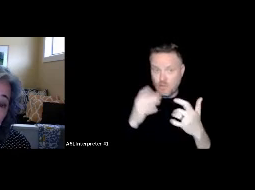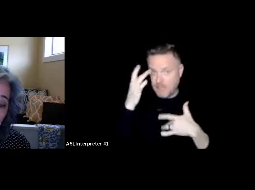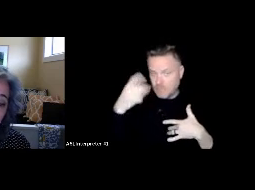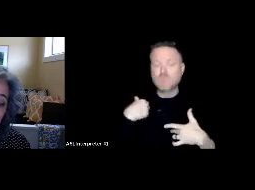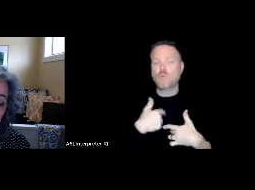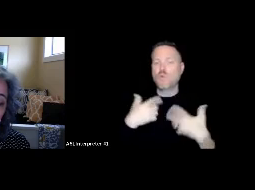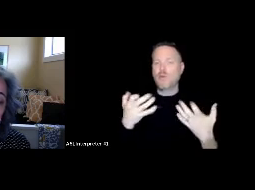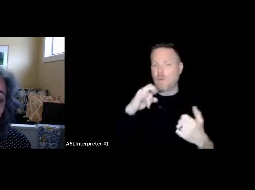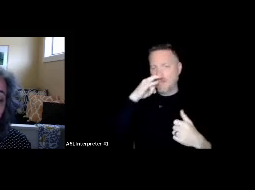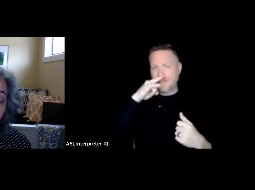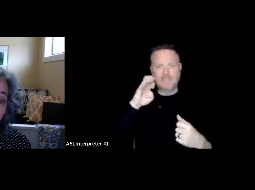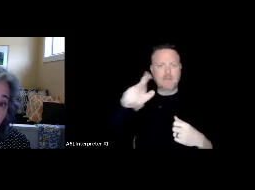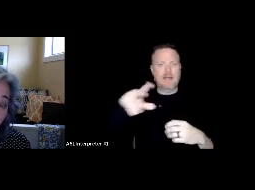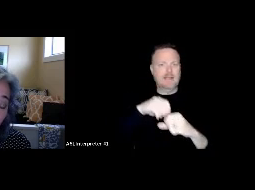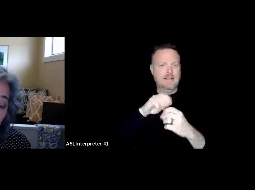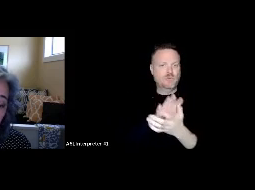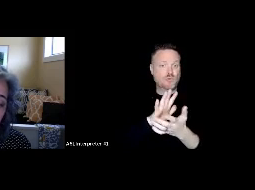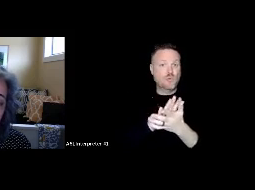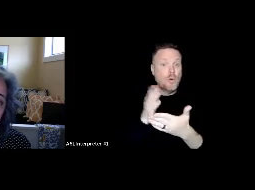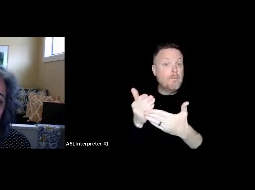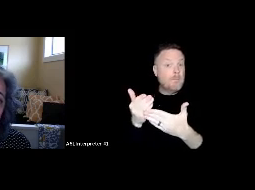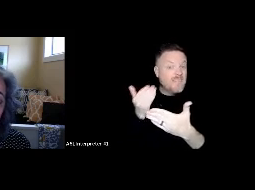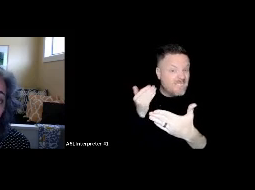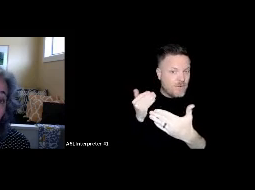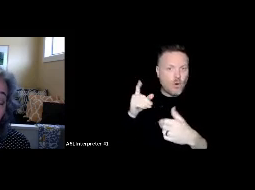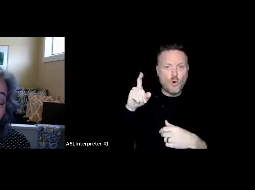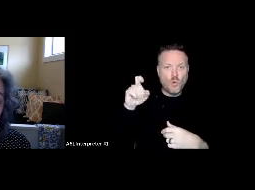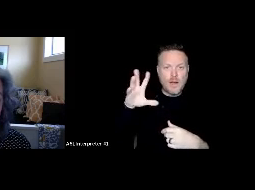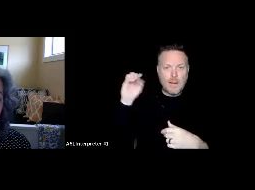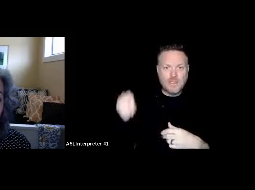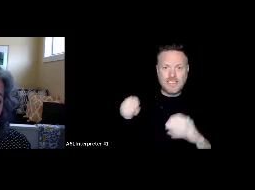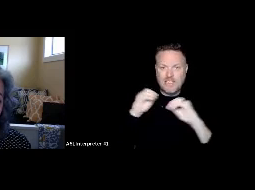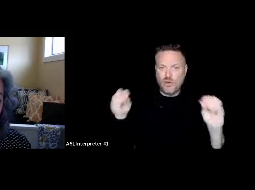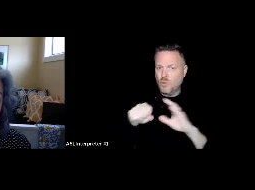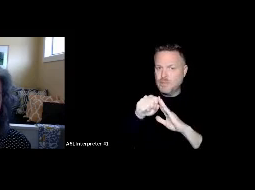back at school before they are 100% symptom free. We know that you could potentially be